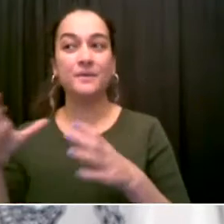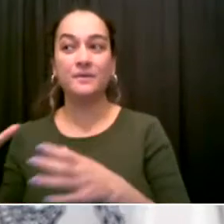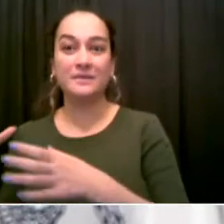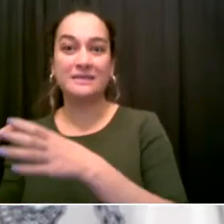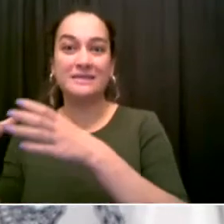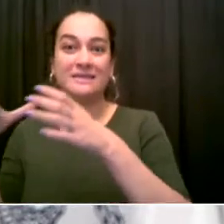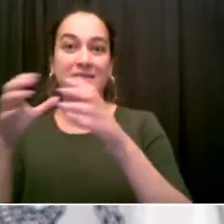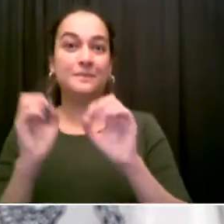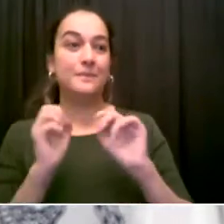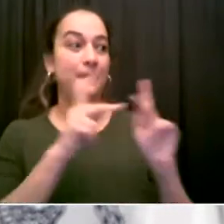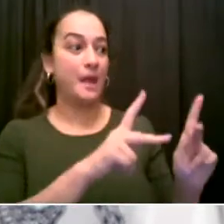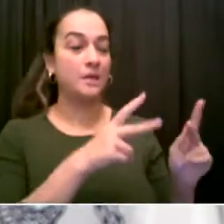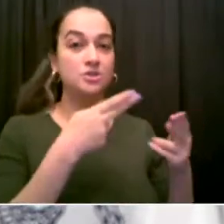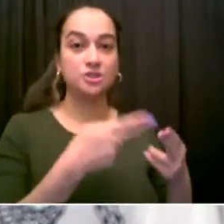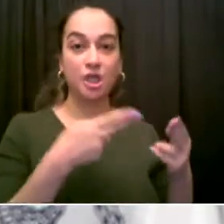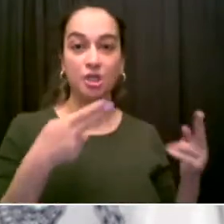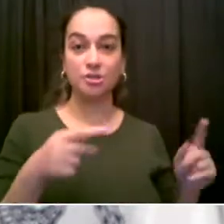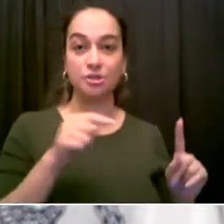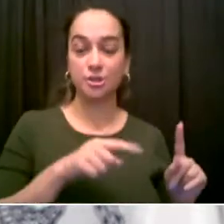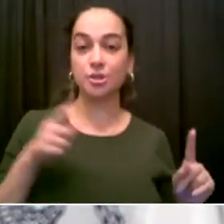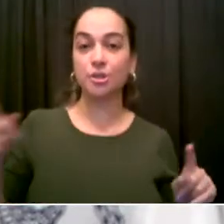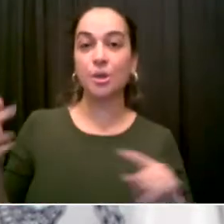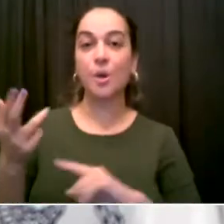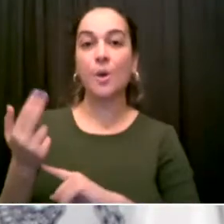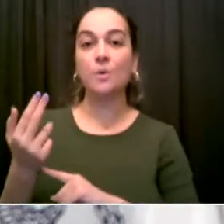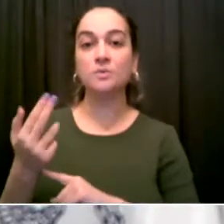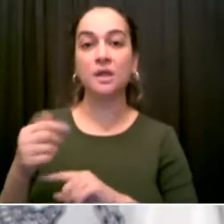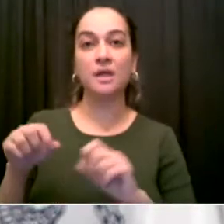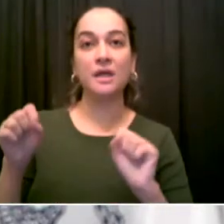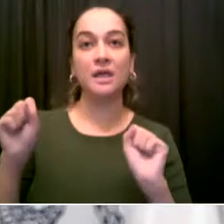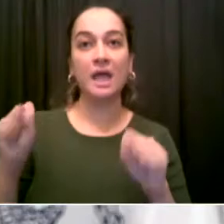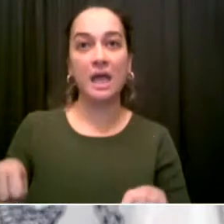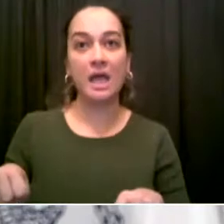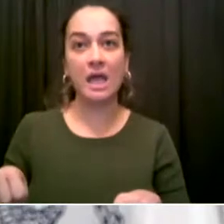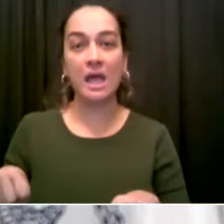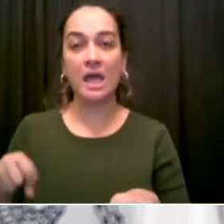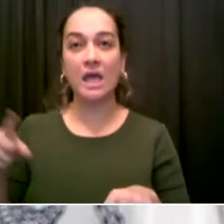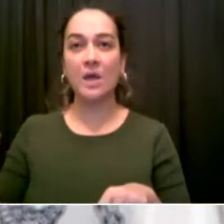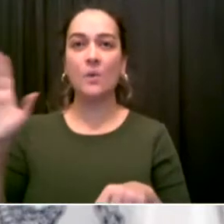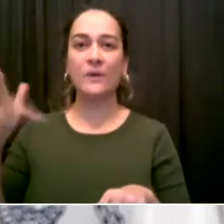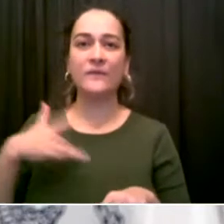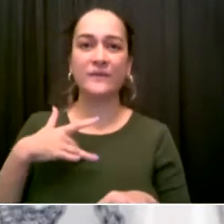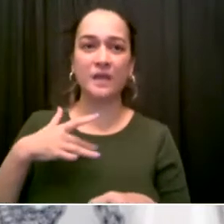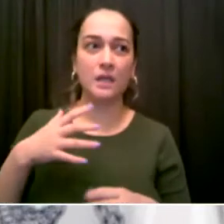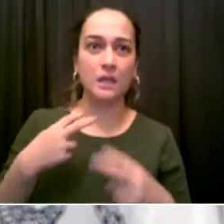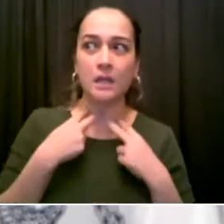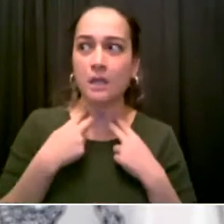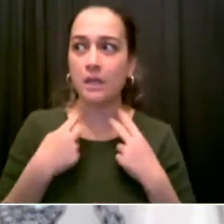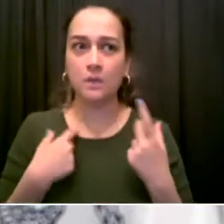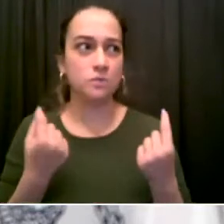POINT. WHICH HAS BEEN, FOR MANY HOTELS, A SAFETY NET FOR